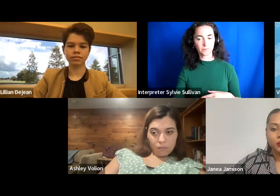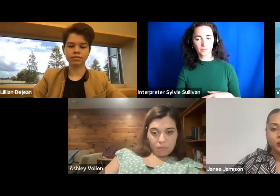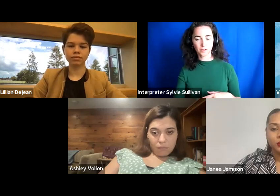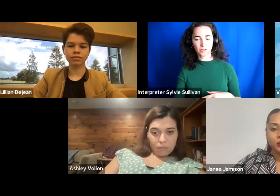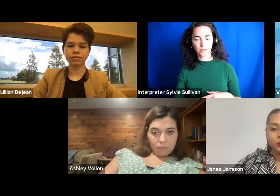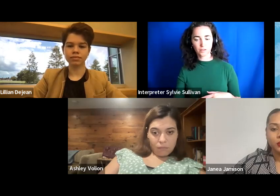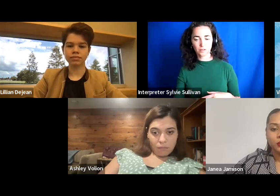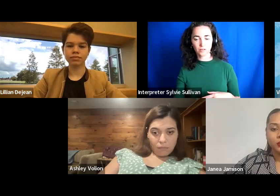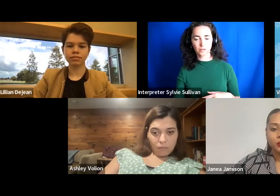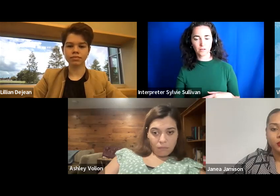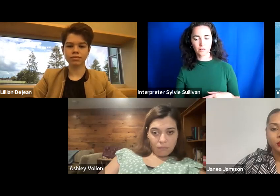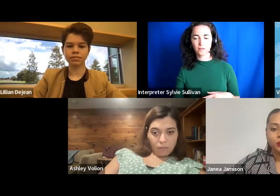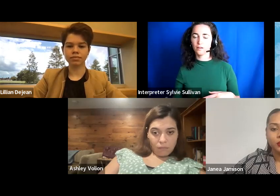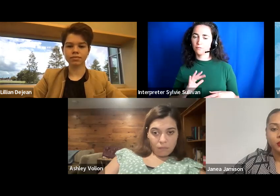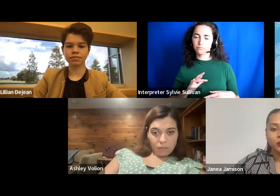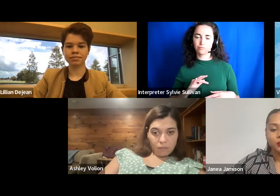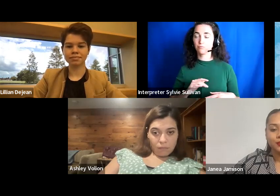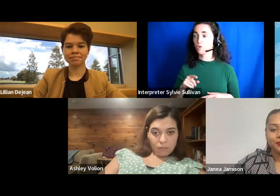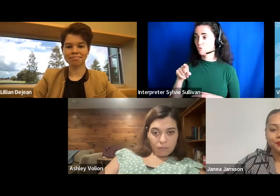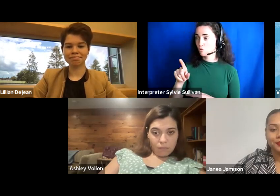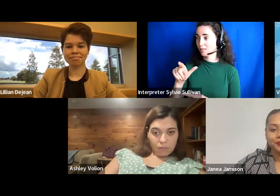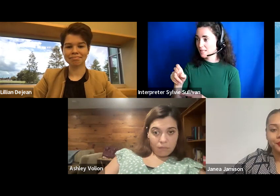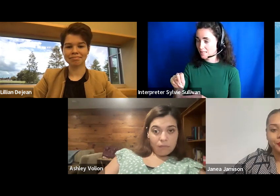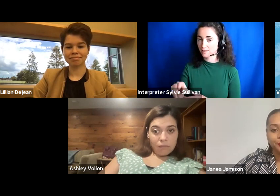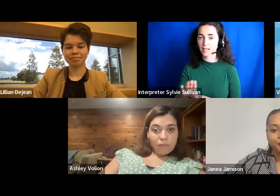Lily and i'm gonna lift you up family other folks in the space disability rights.